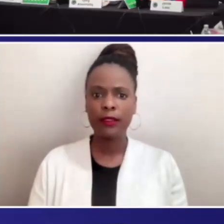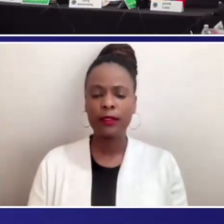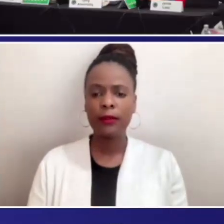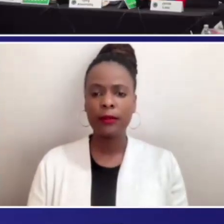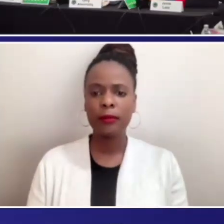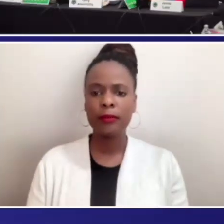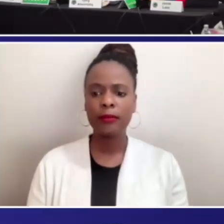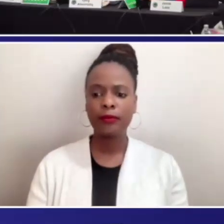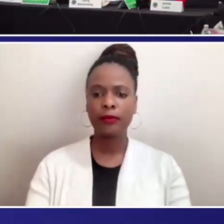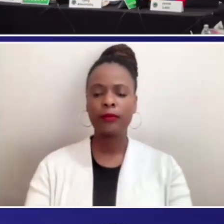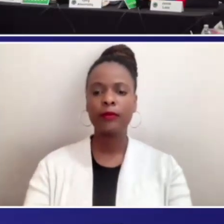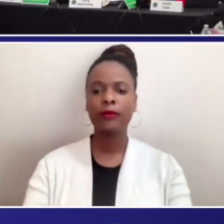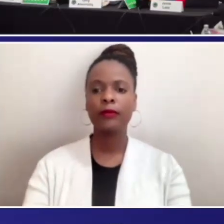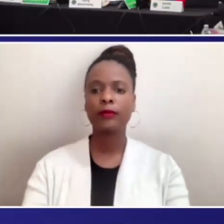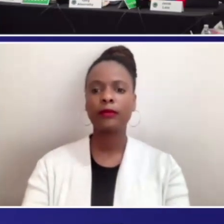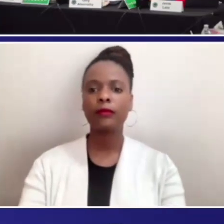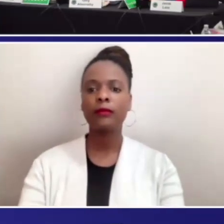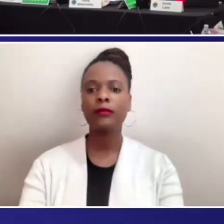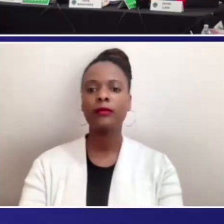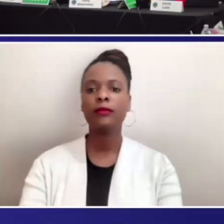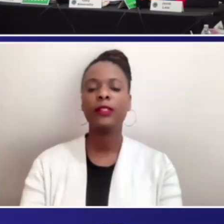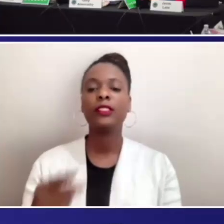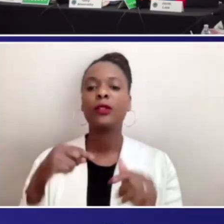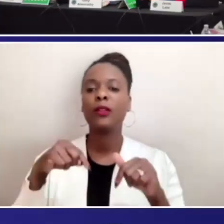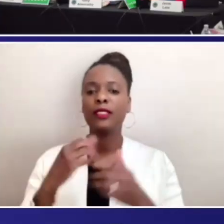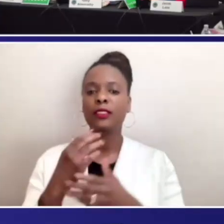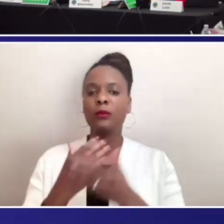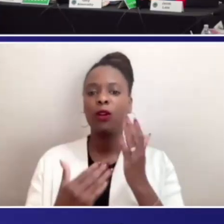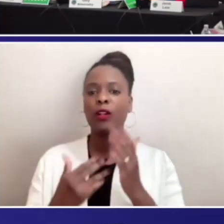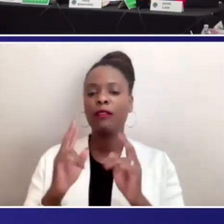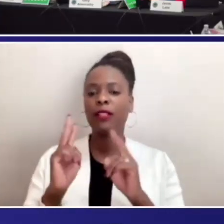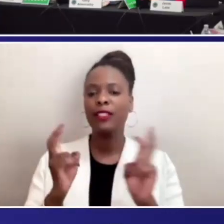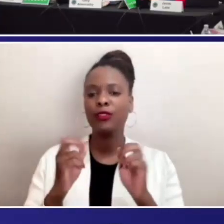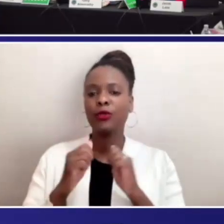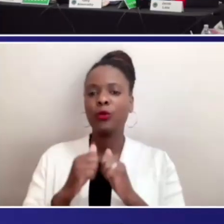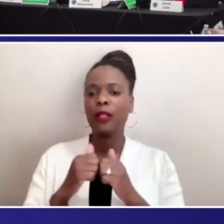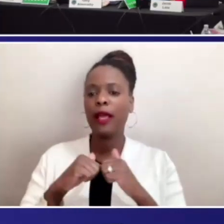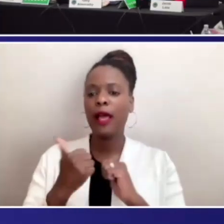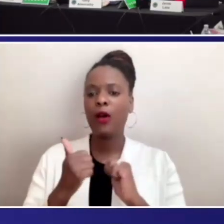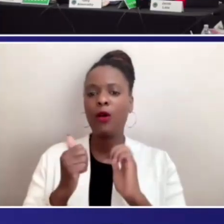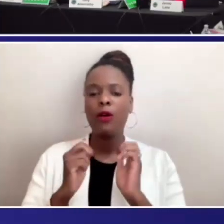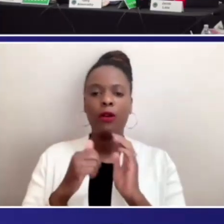So this is partially the issue with how the statute is constructed, because the statute refers to another